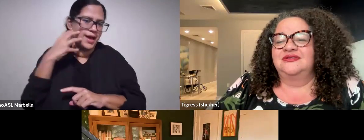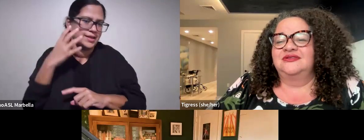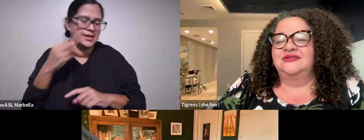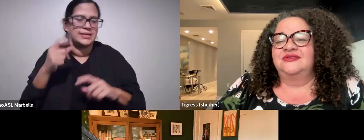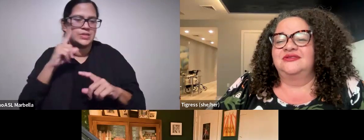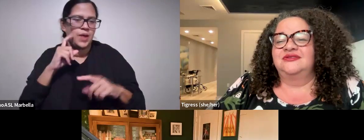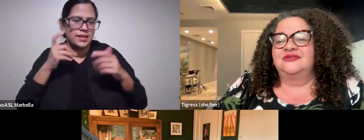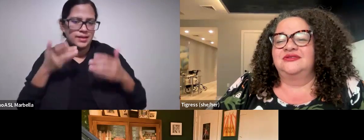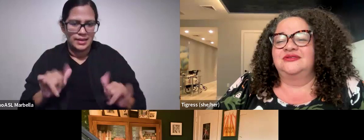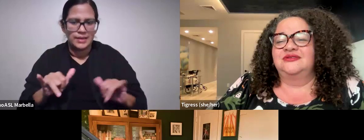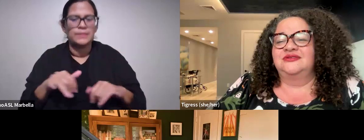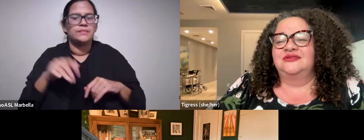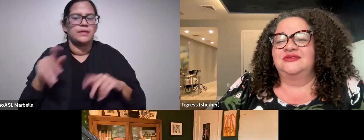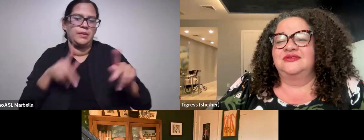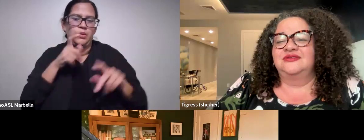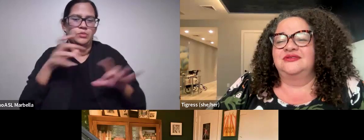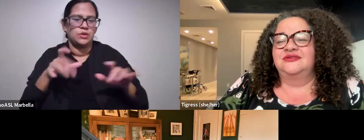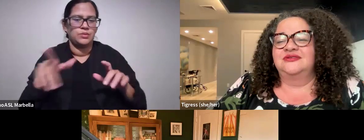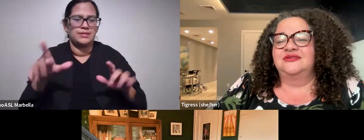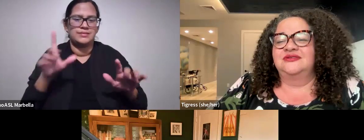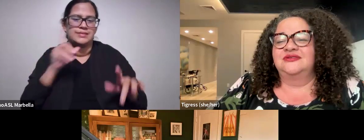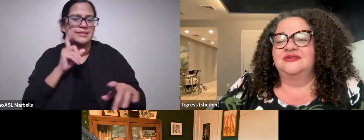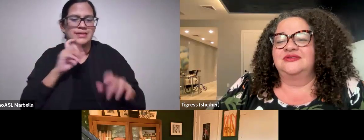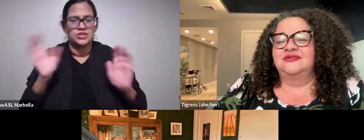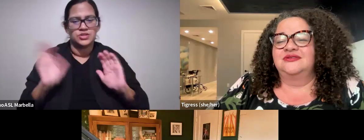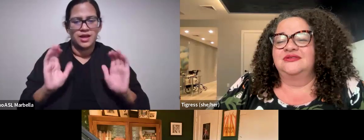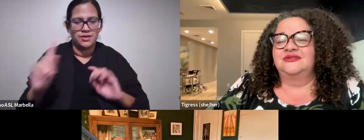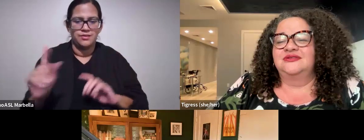The folks at Big Sexy Chat are the first folks who spring to mind for me, but there are many, many, many more.